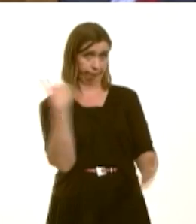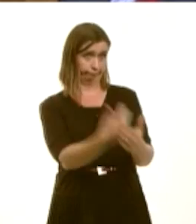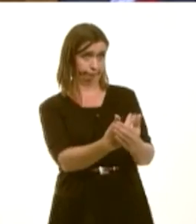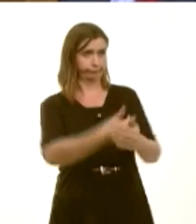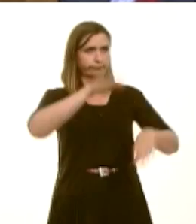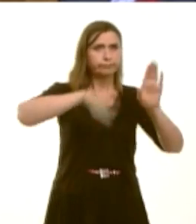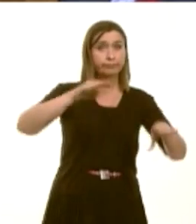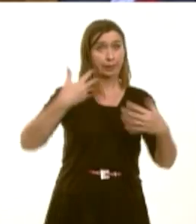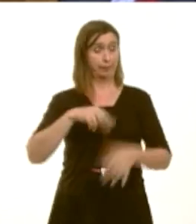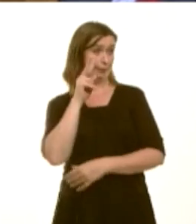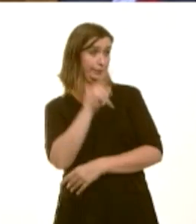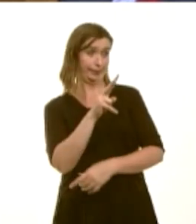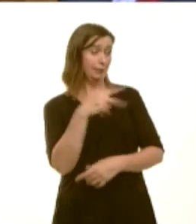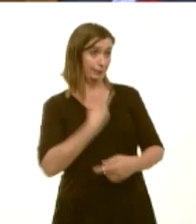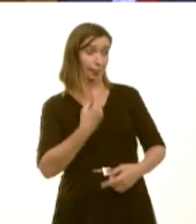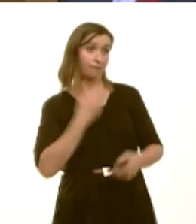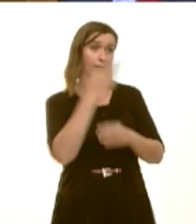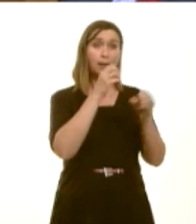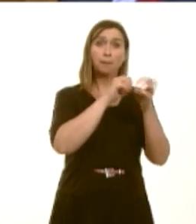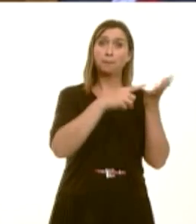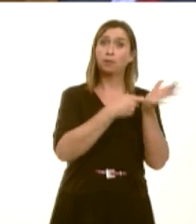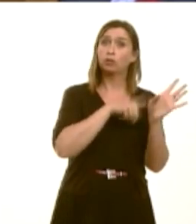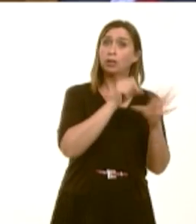it with my own eyes; I saw it, for example, in Burry Port some months ago where Carmarthenshire